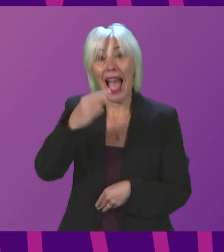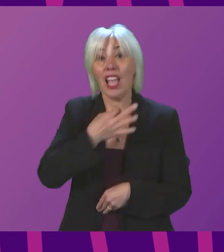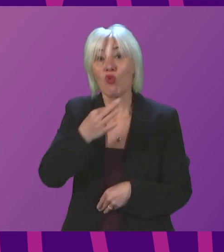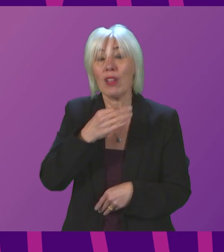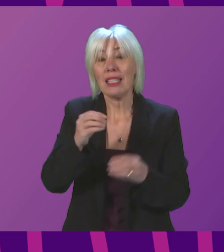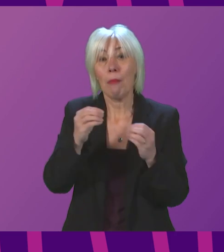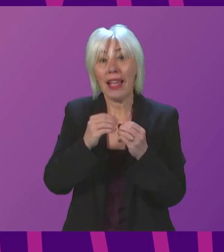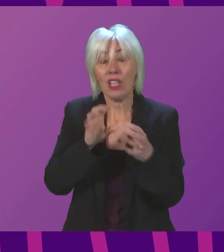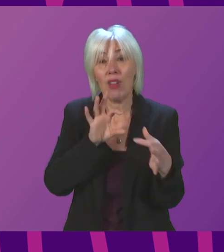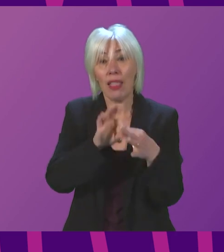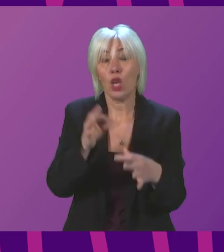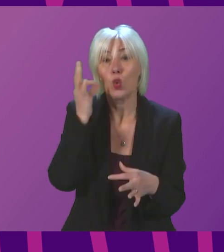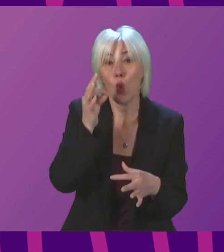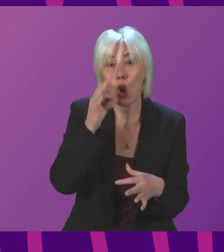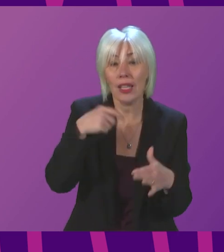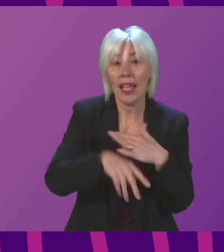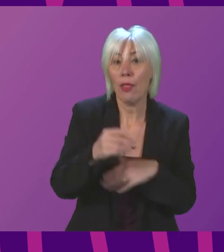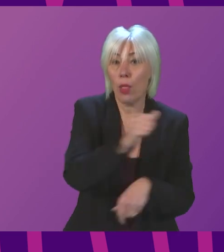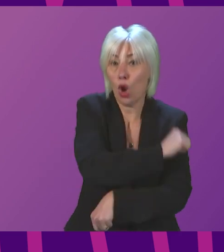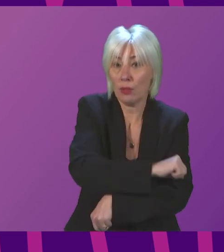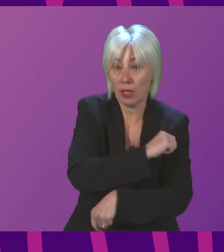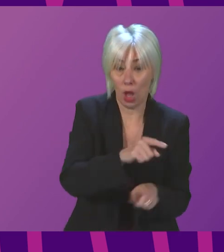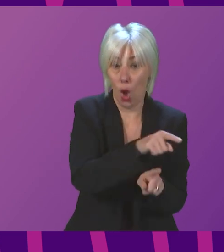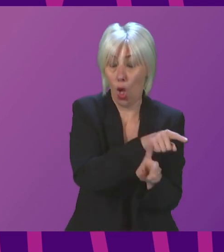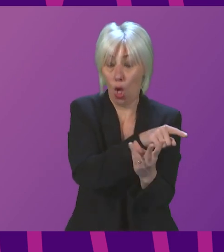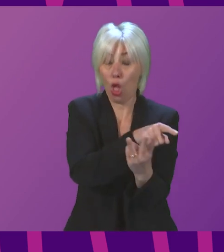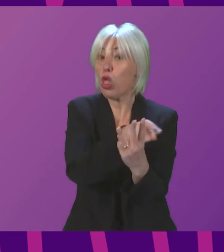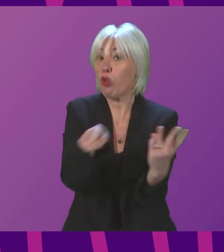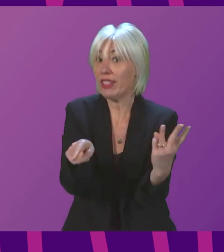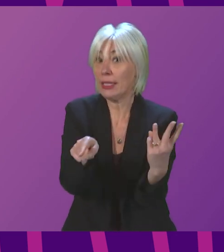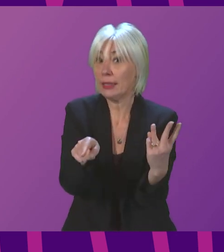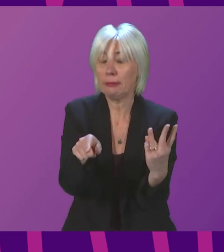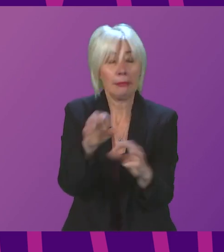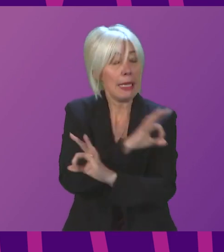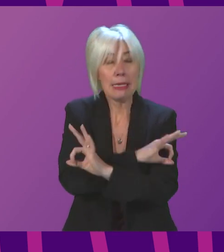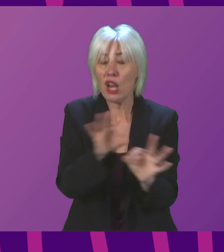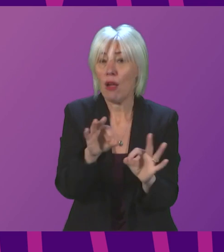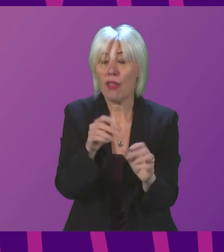water in the hospital environment, and none of those cases triggered a HIIAT red warning,